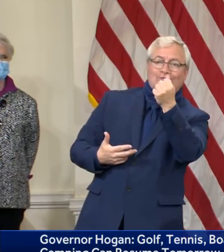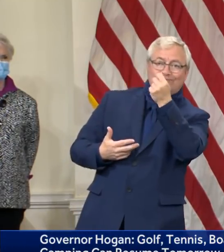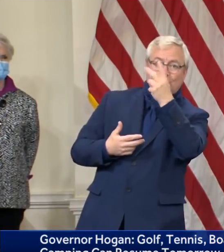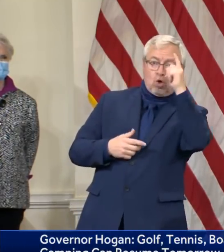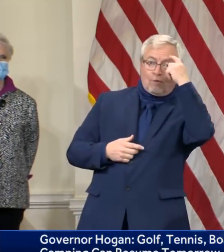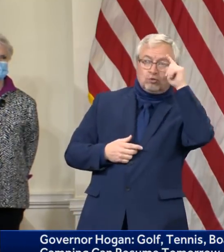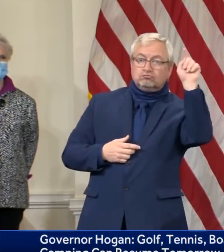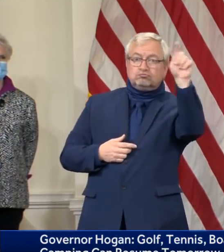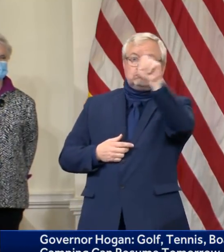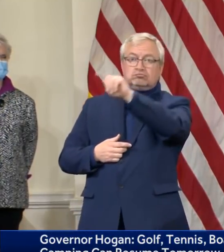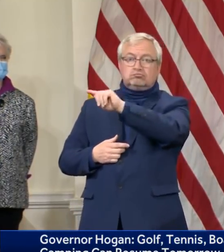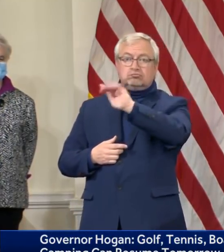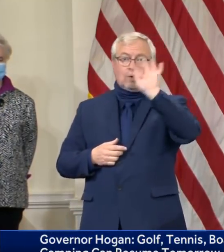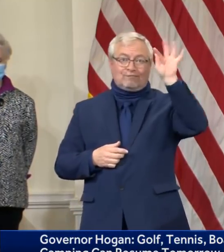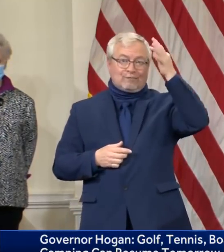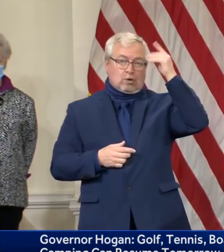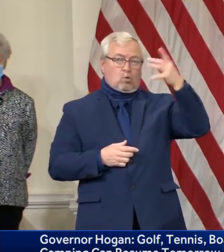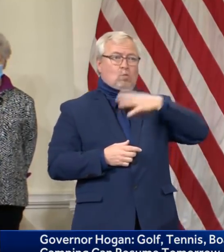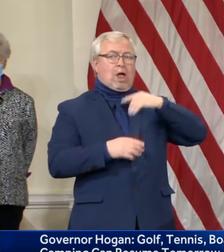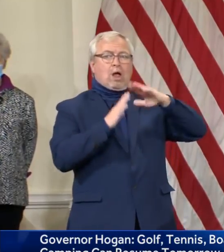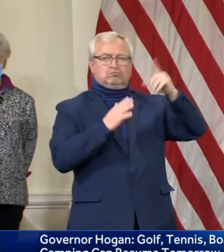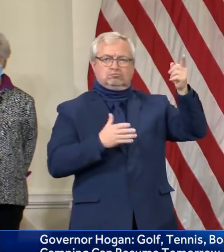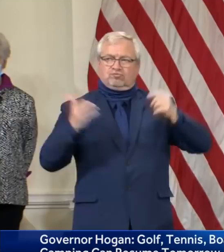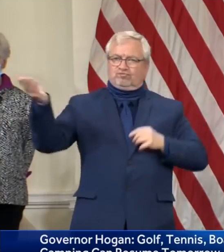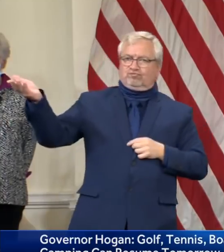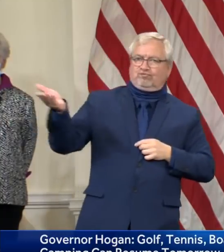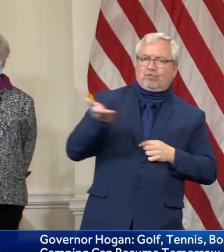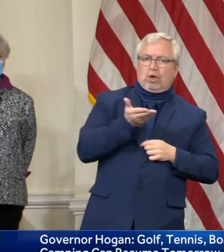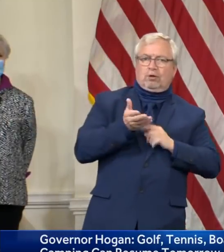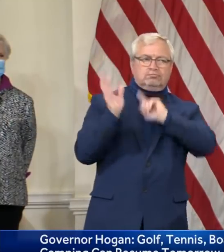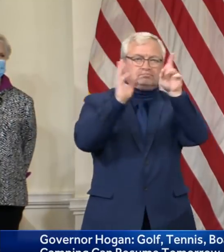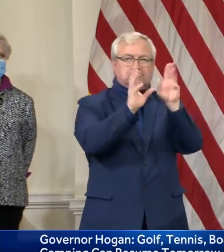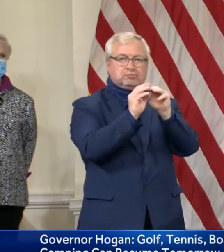SEVERAL GOVERNORS WITH THE PRESIDENT ABOUT THE PANDEMIC.